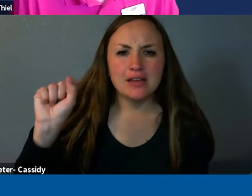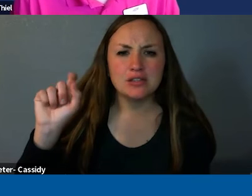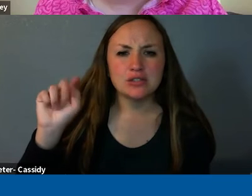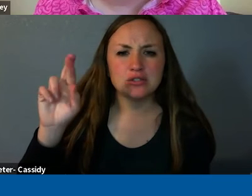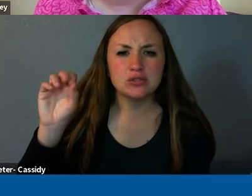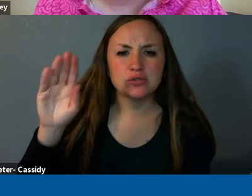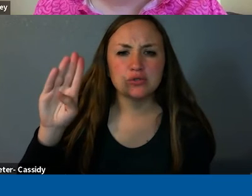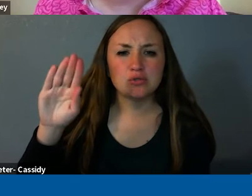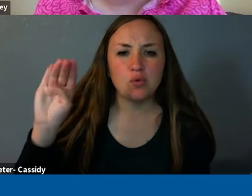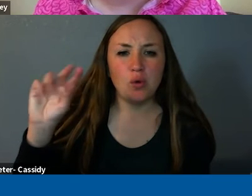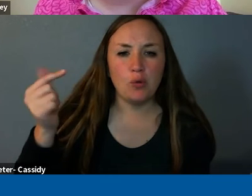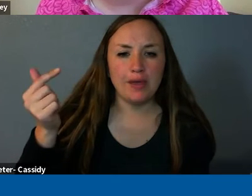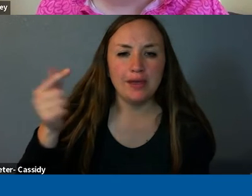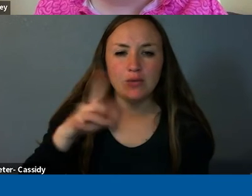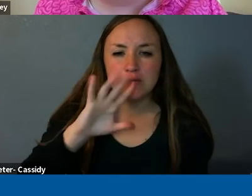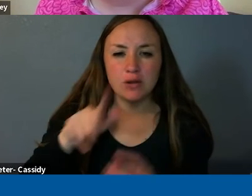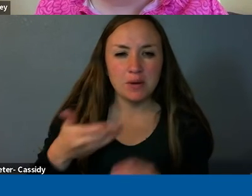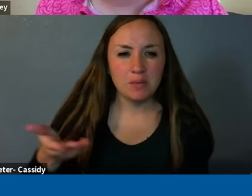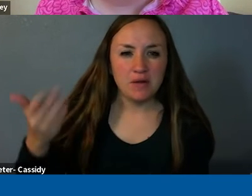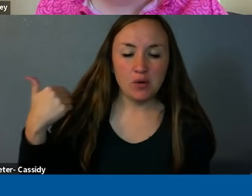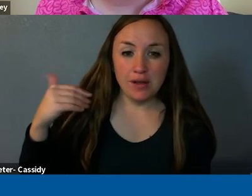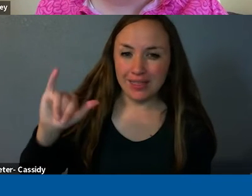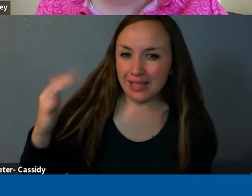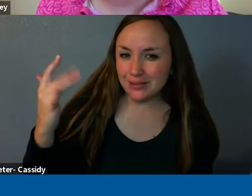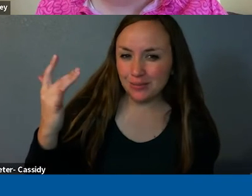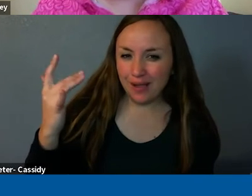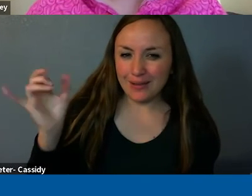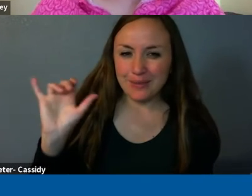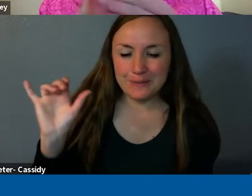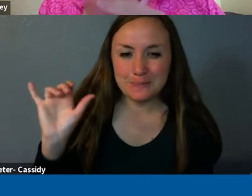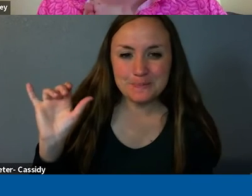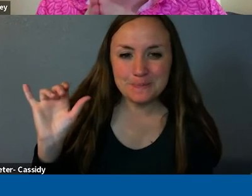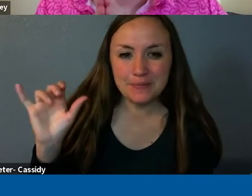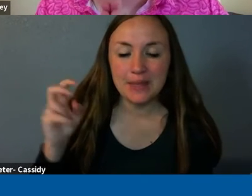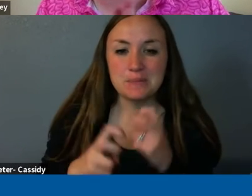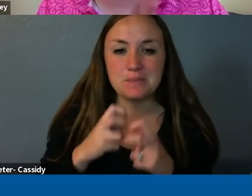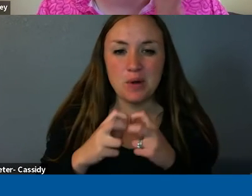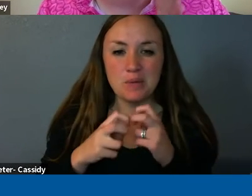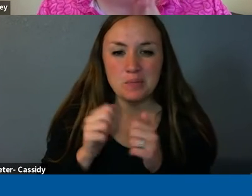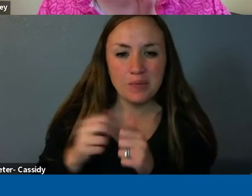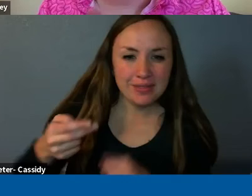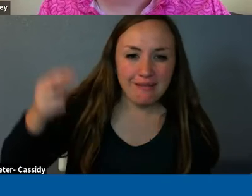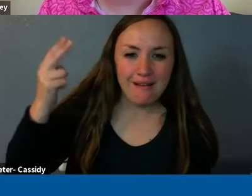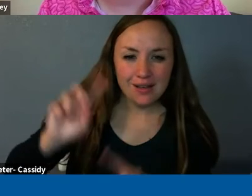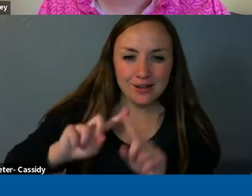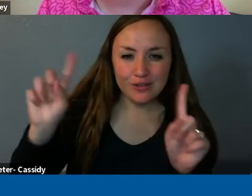Yeah, yeah, that's why I'm kind of like in the... 'Cause the problem with high contrast mode is you need to know it exists.